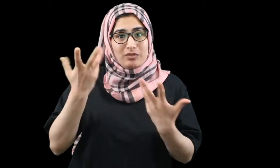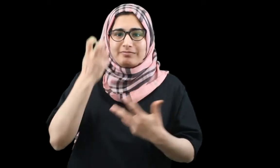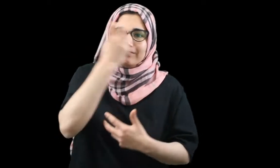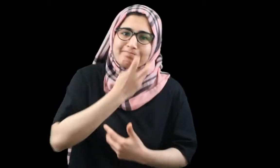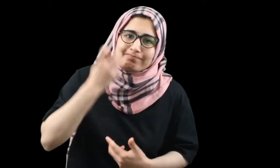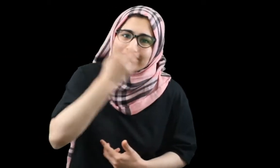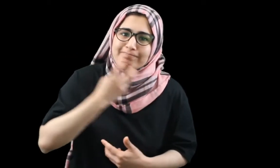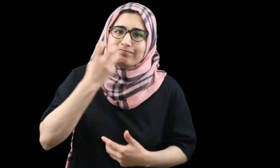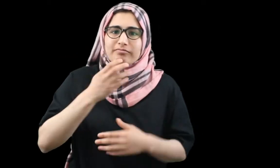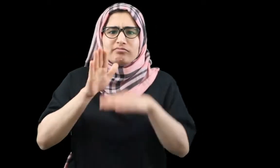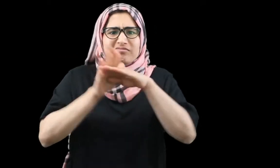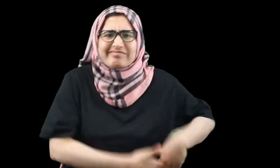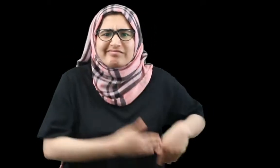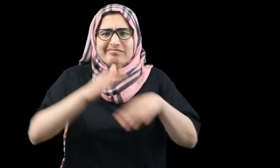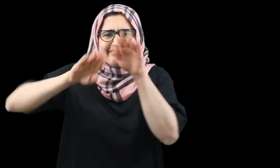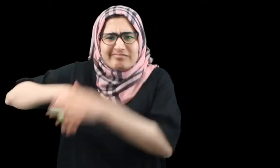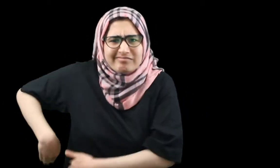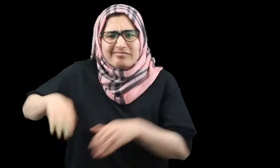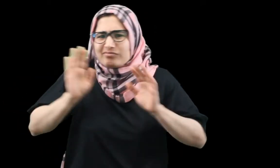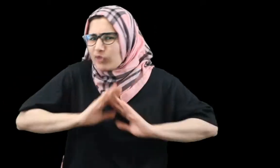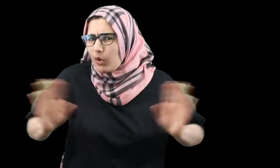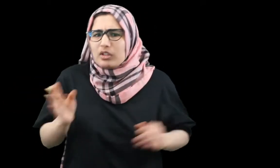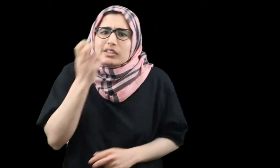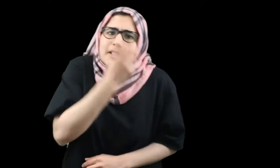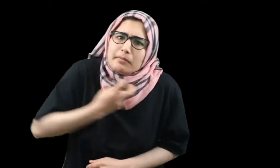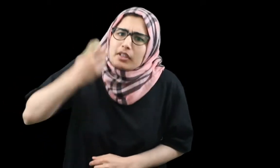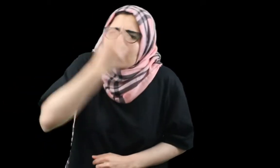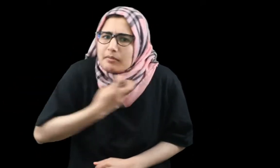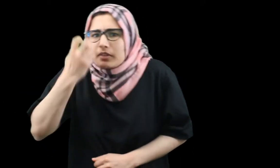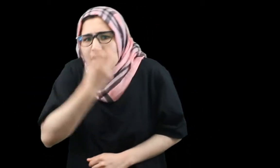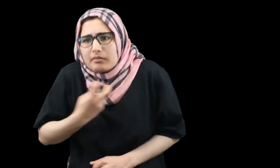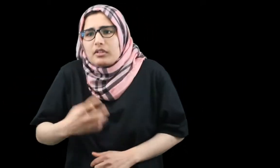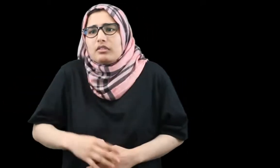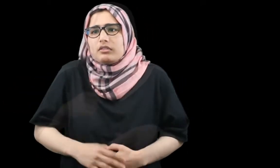They will push my hands away and tell me to use my speech.